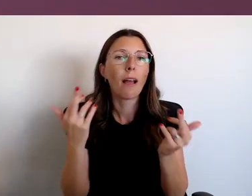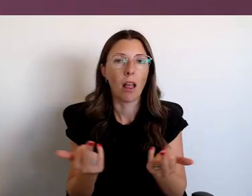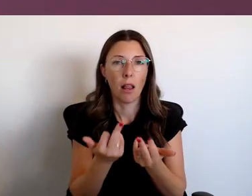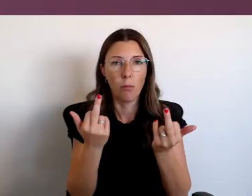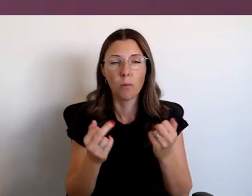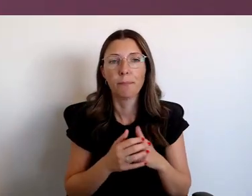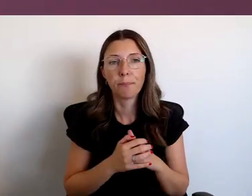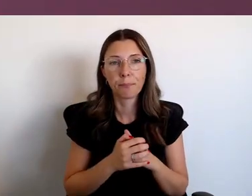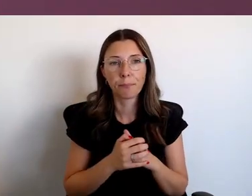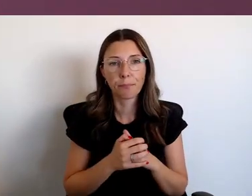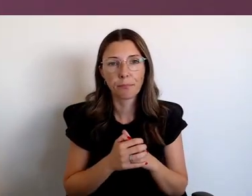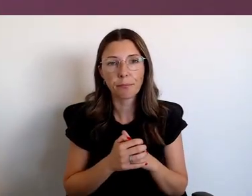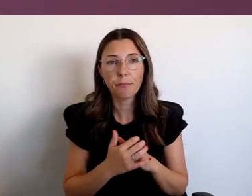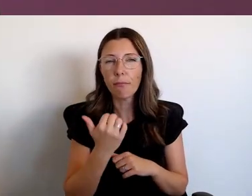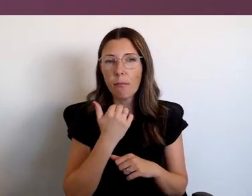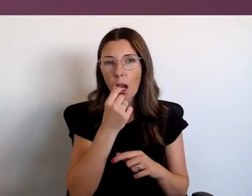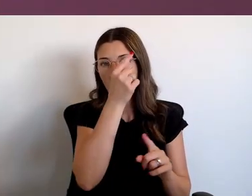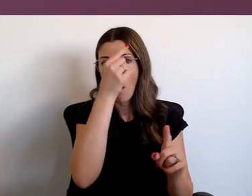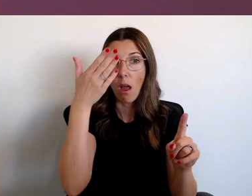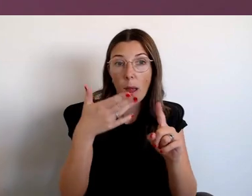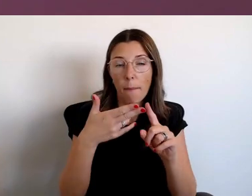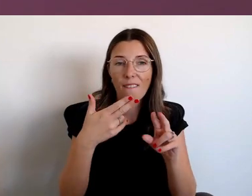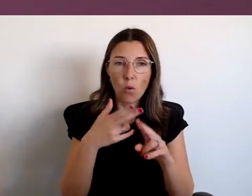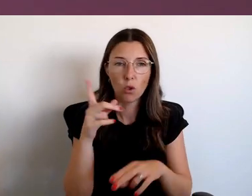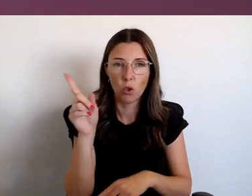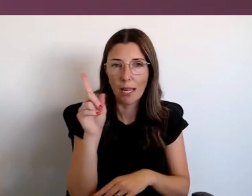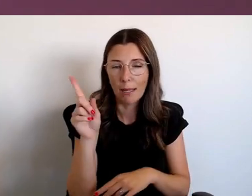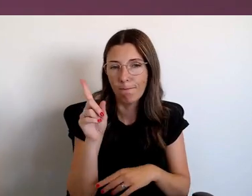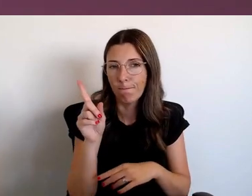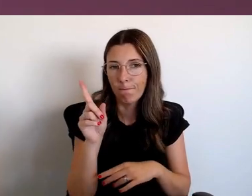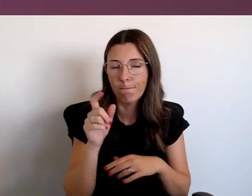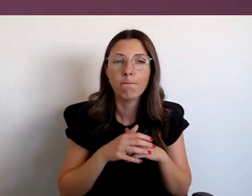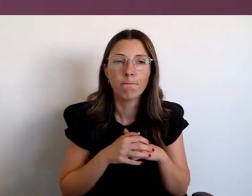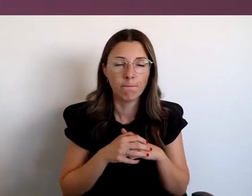So, our aim for today's webinar is to provide you